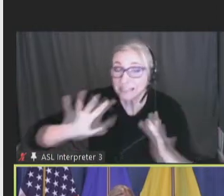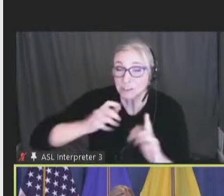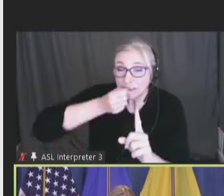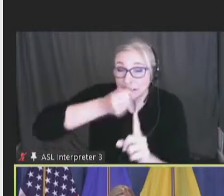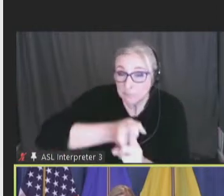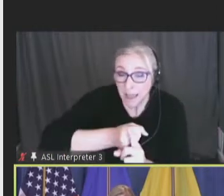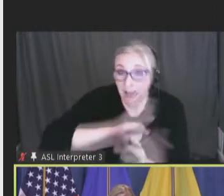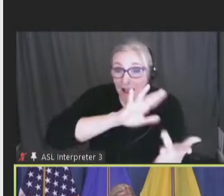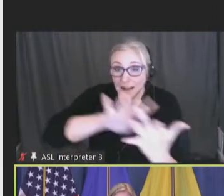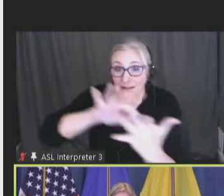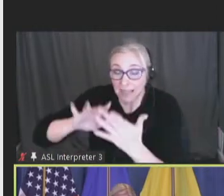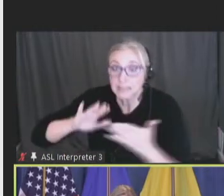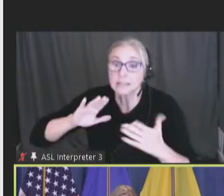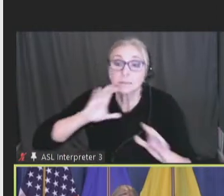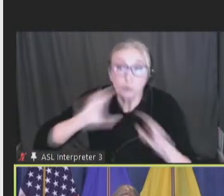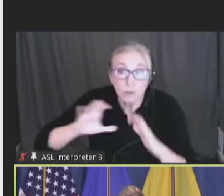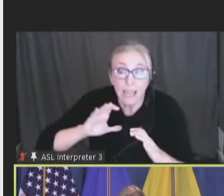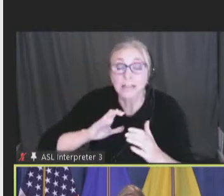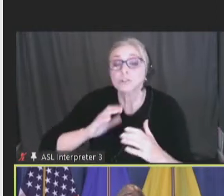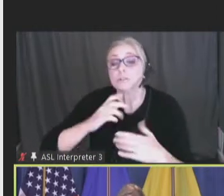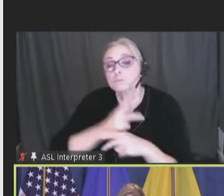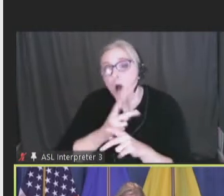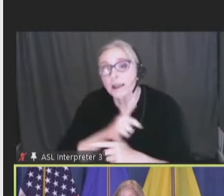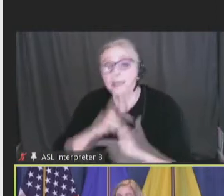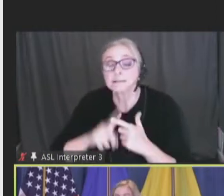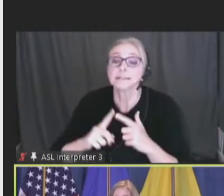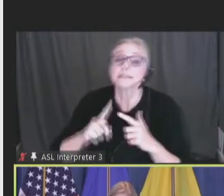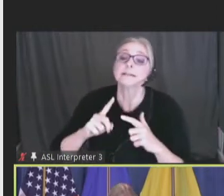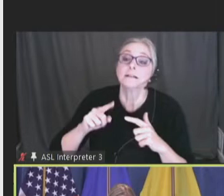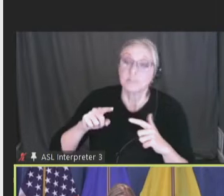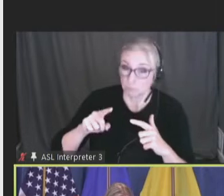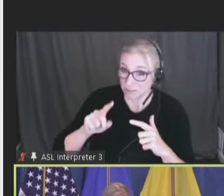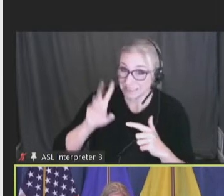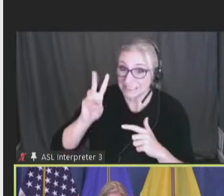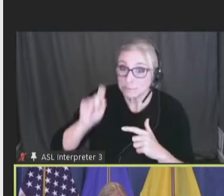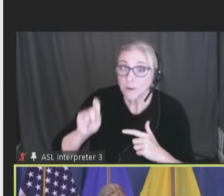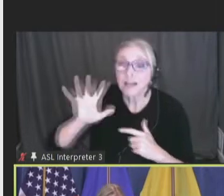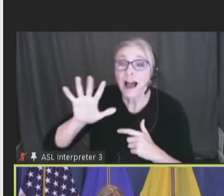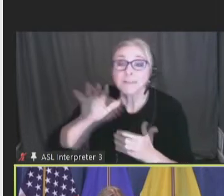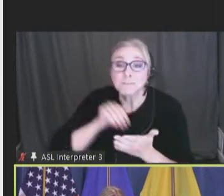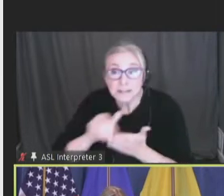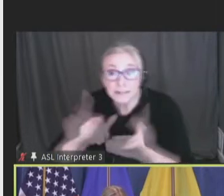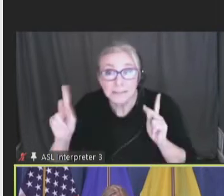including communication products, campaigns, and events, was roughly 6.5 million people. The